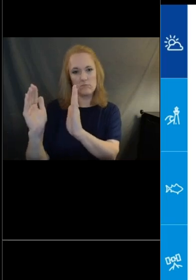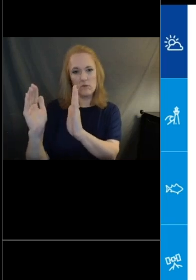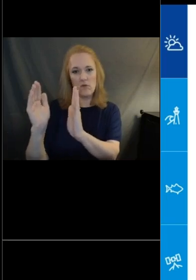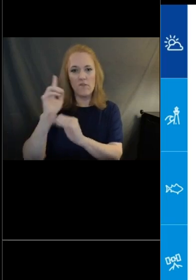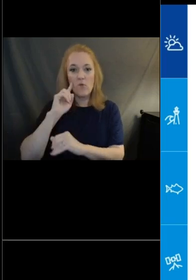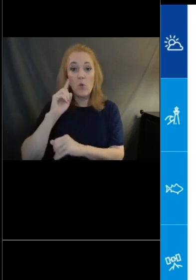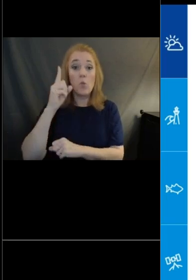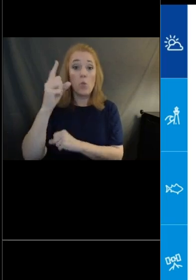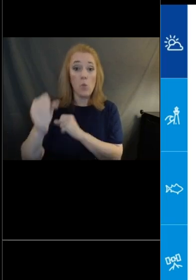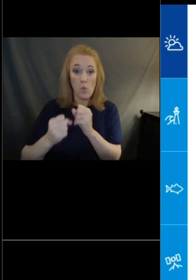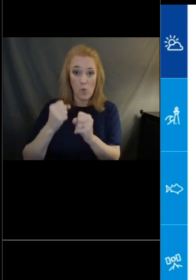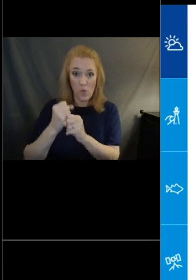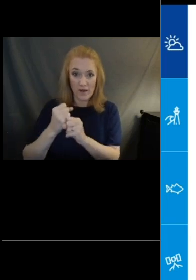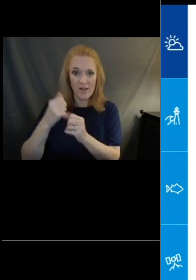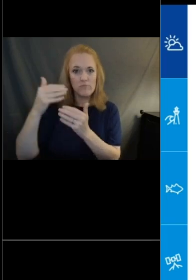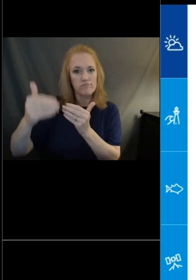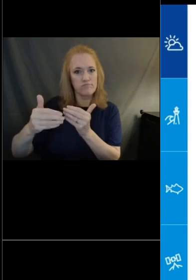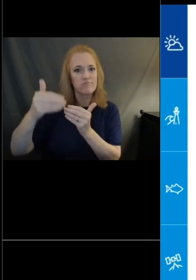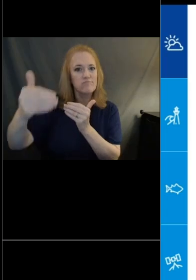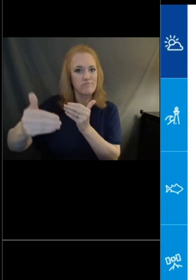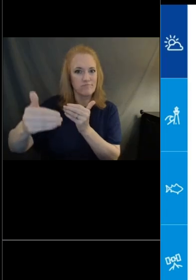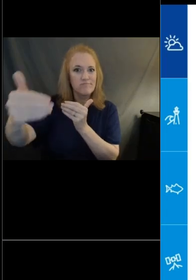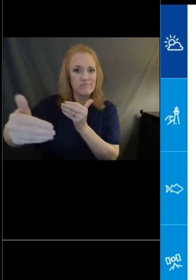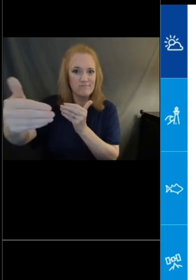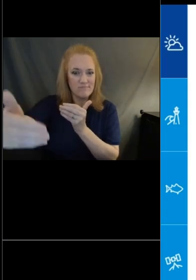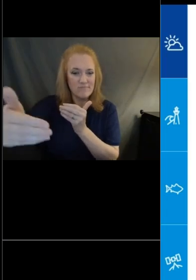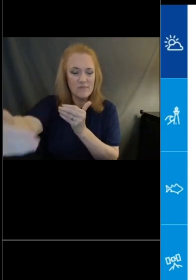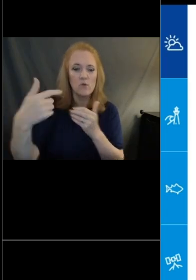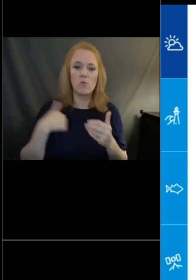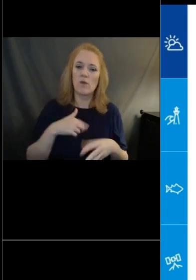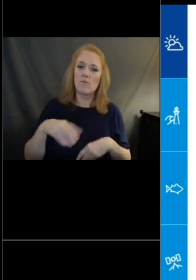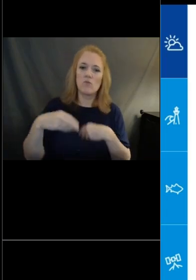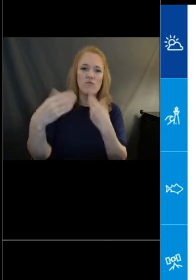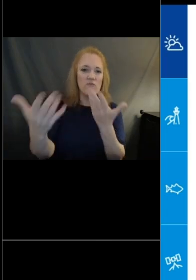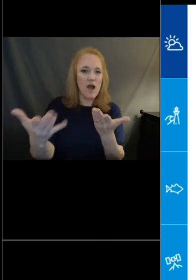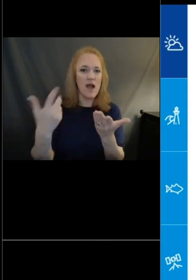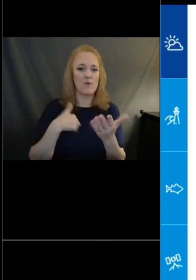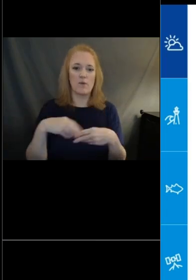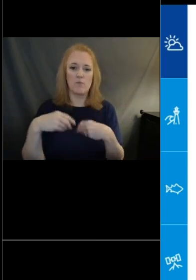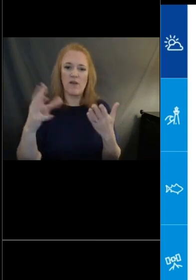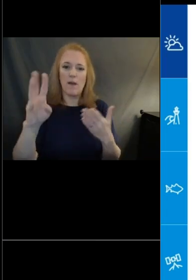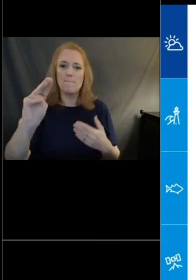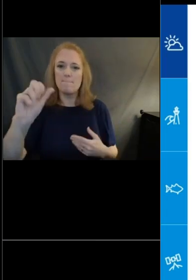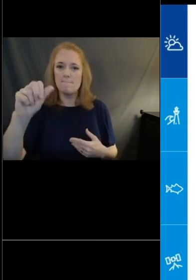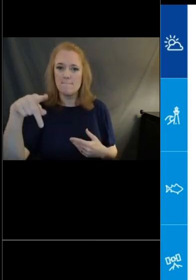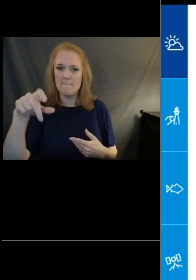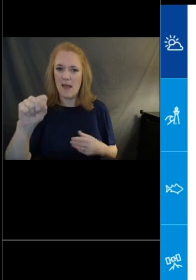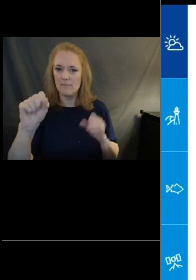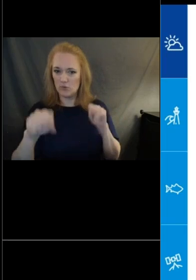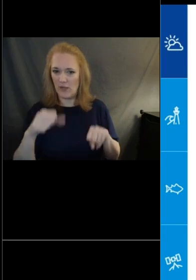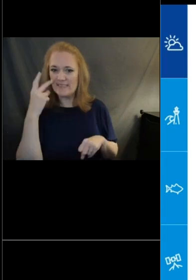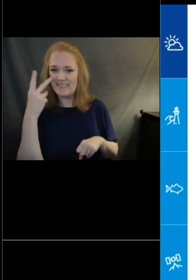or so. The forecasts are available as static maps, as example on the right for the most recent June,